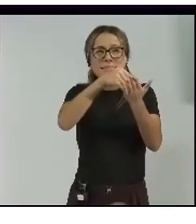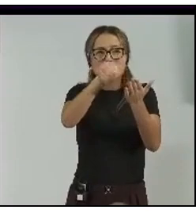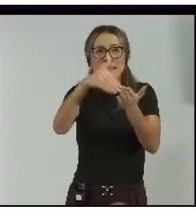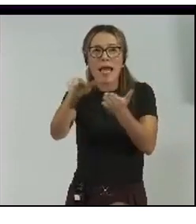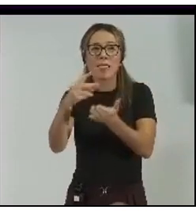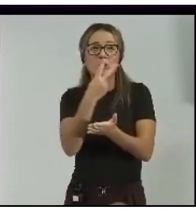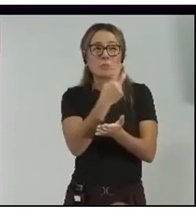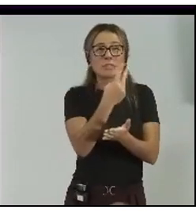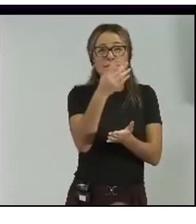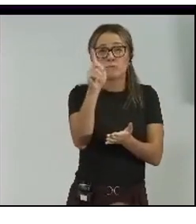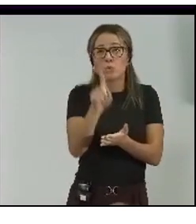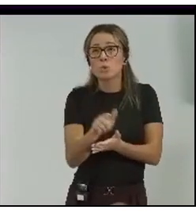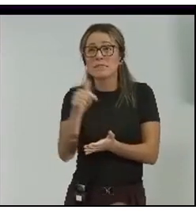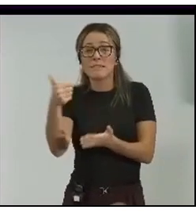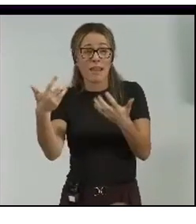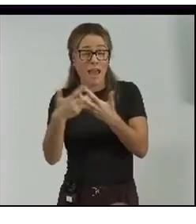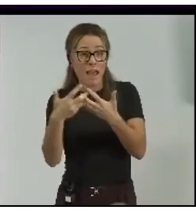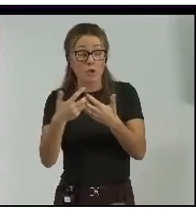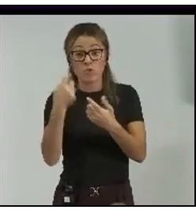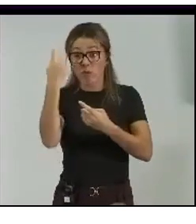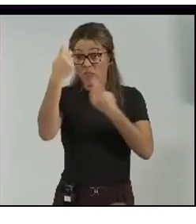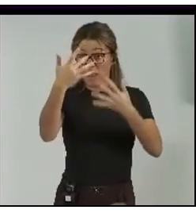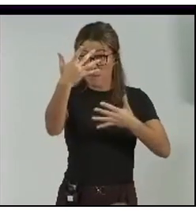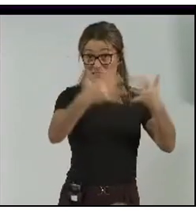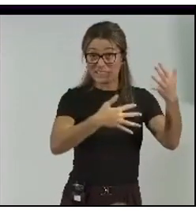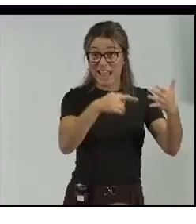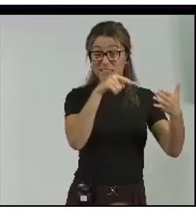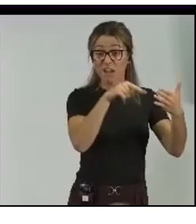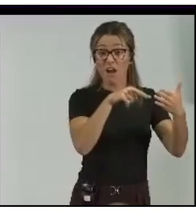And if you're thinking about metadata and you're thinking about messaging and making